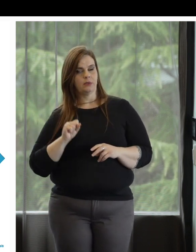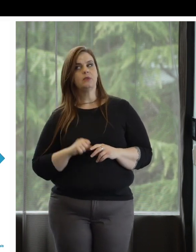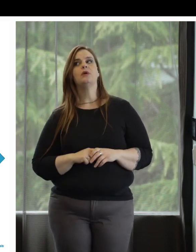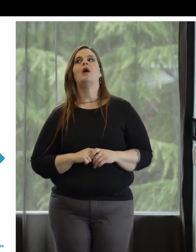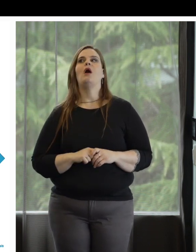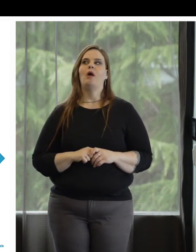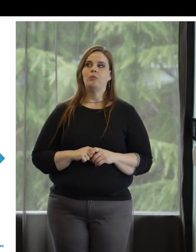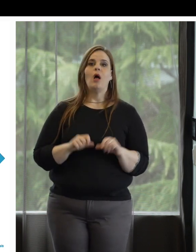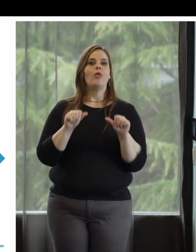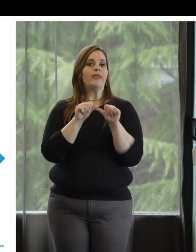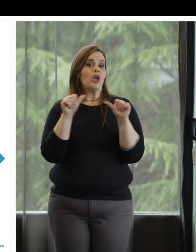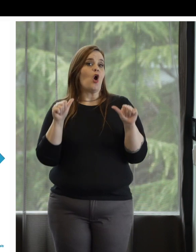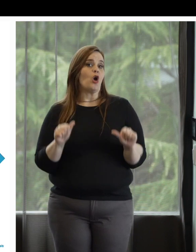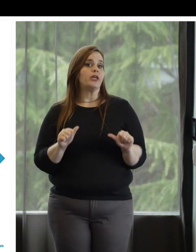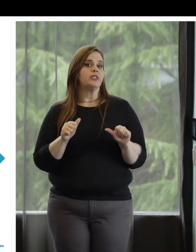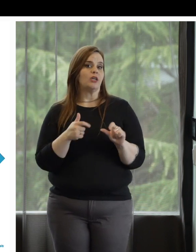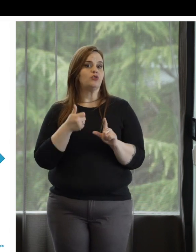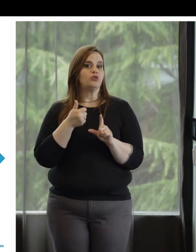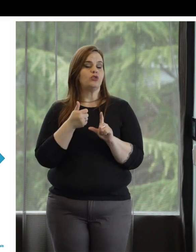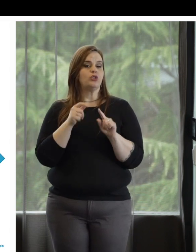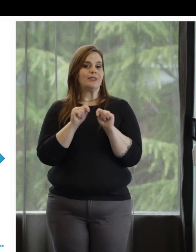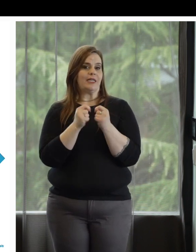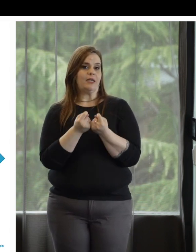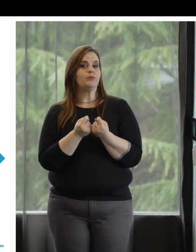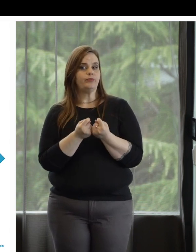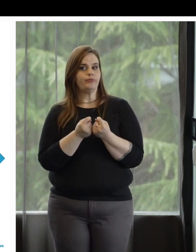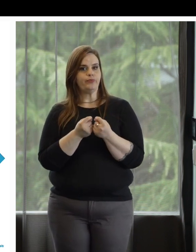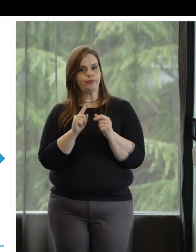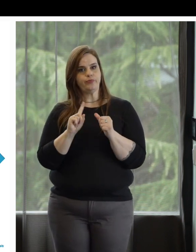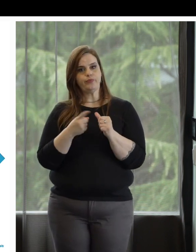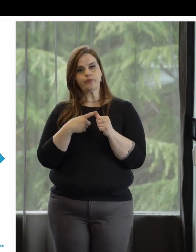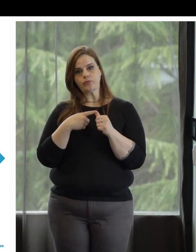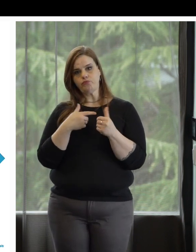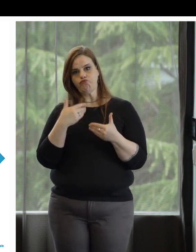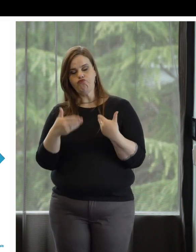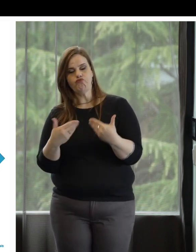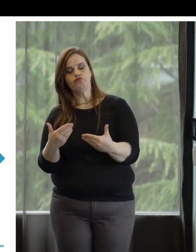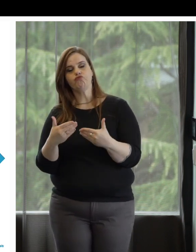architecture team went first and so we pulled in their use